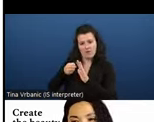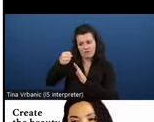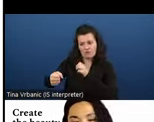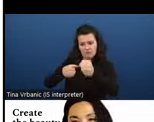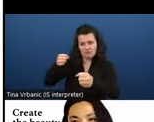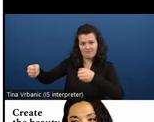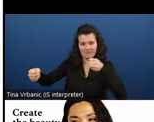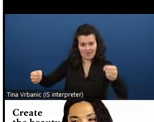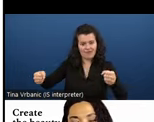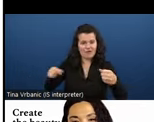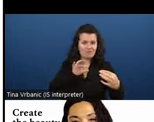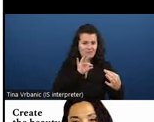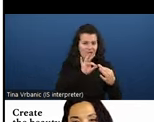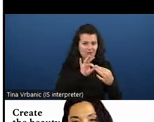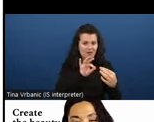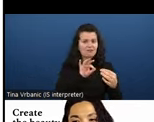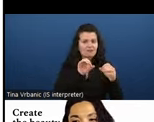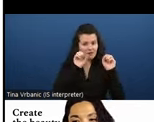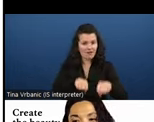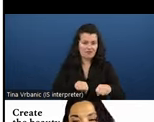to extend and make sure we leverage a little bit further.